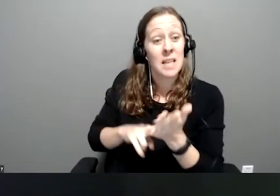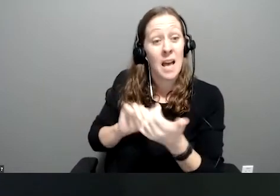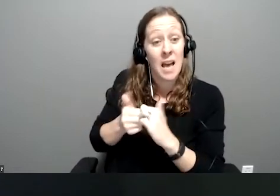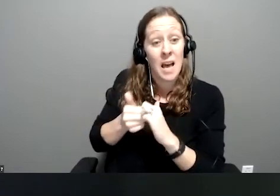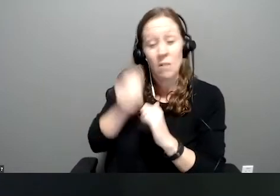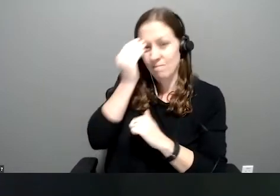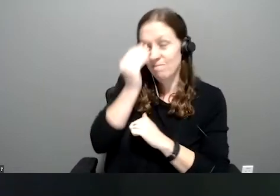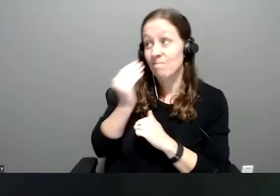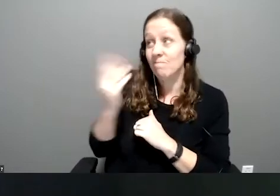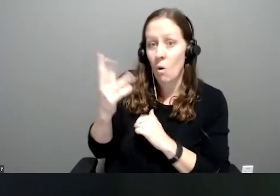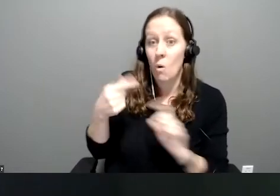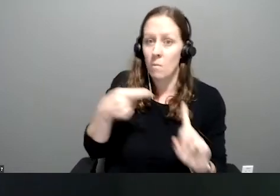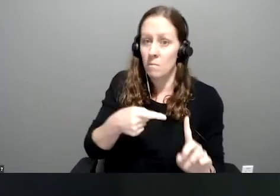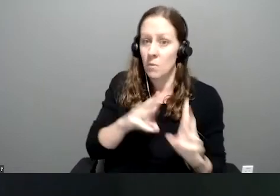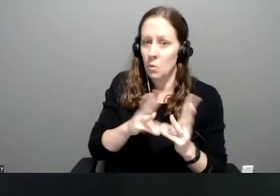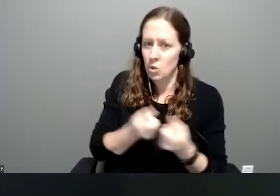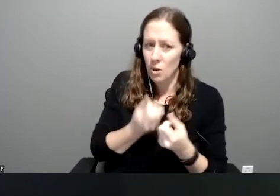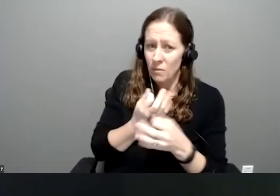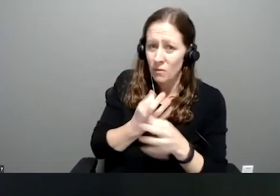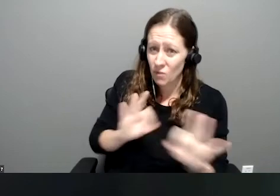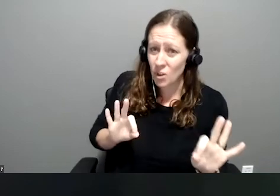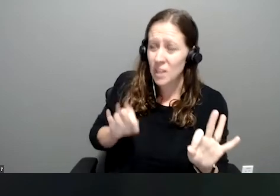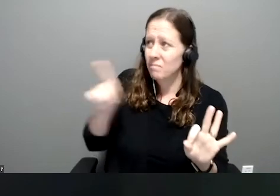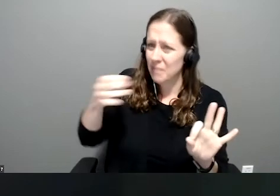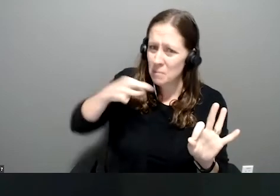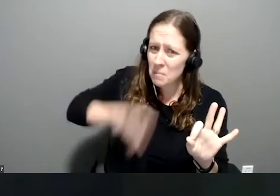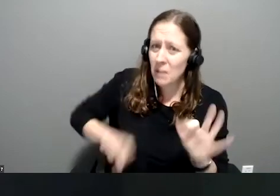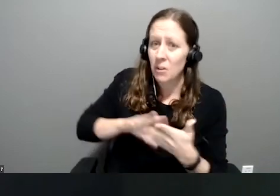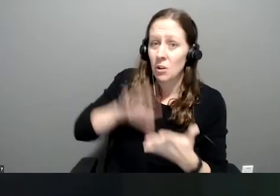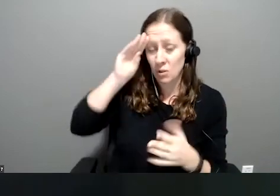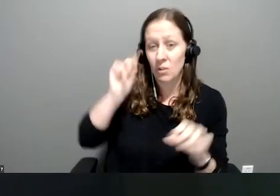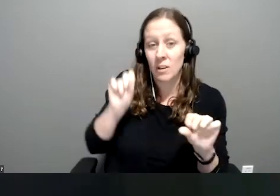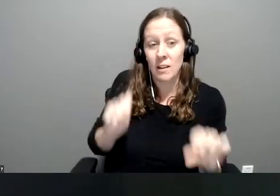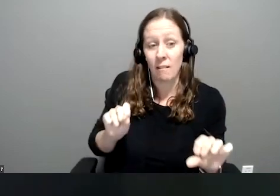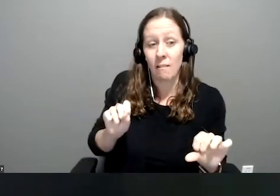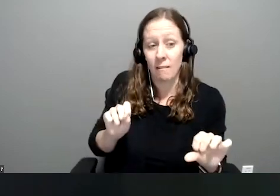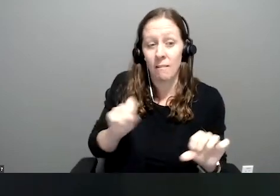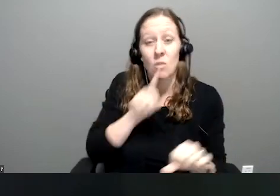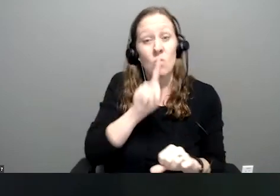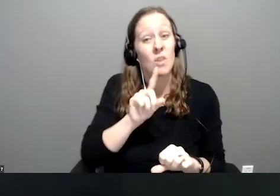was free and that they have much to gain. Perhaps our biggest challenge is funding for the program.